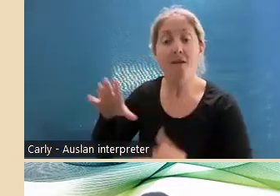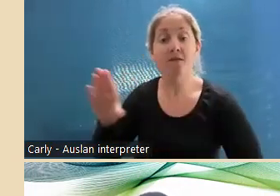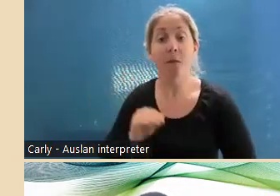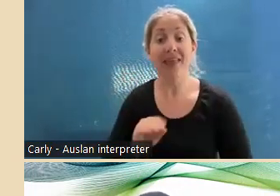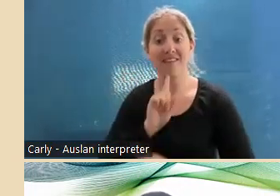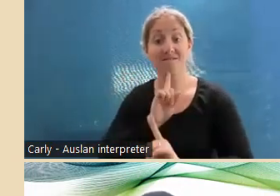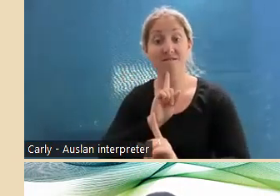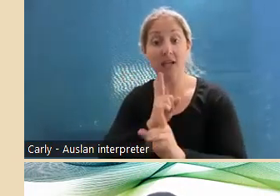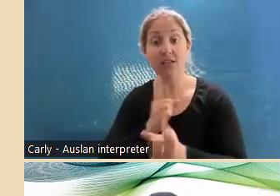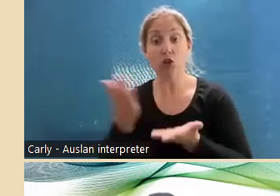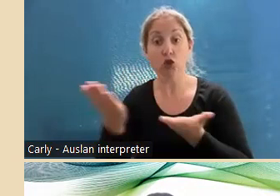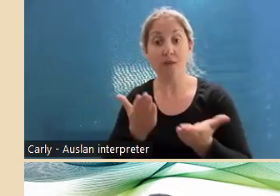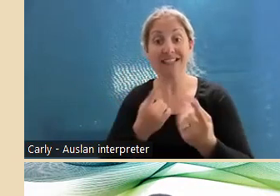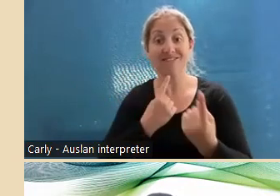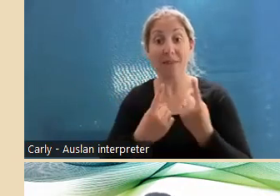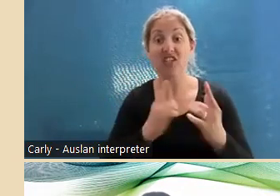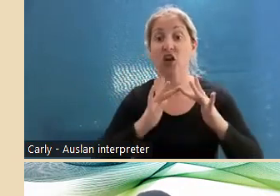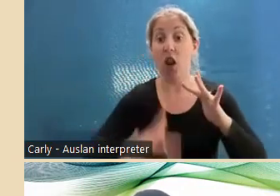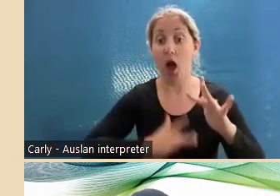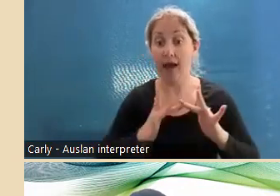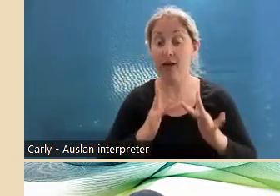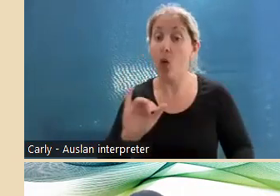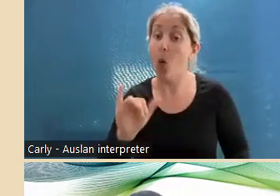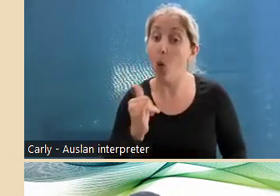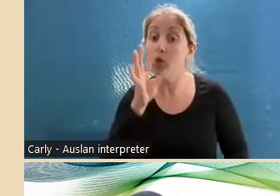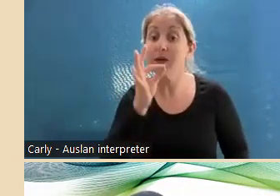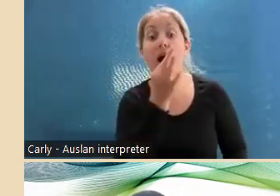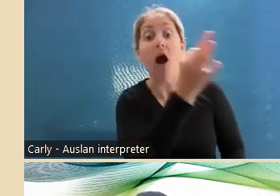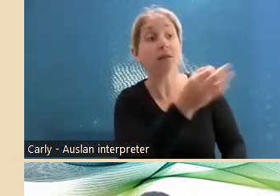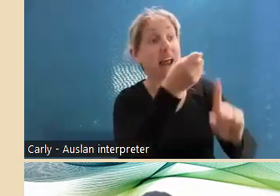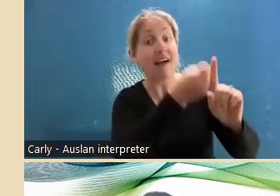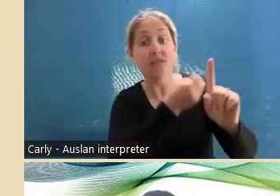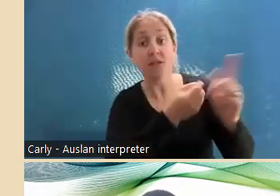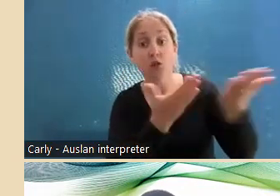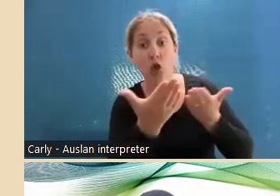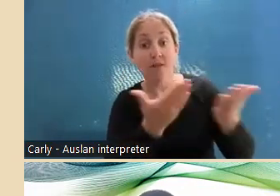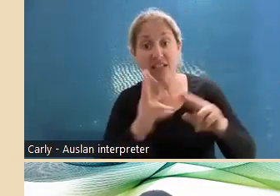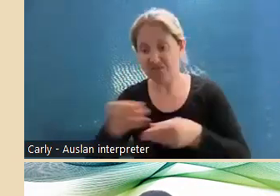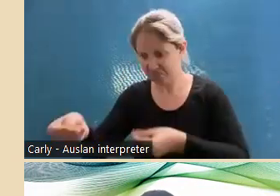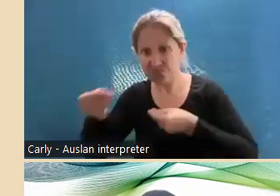Or you can seek support from an advocacy service if you are at all unsure about participating.